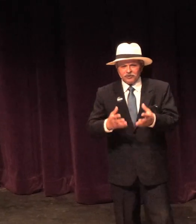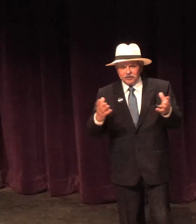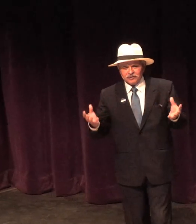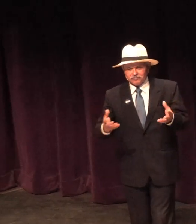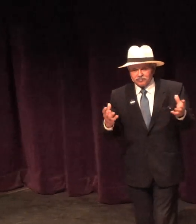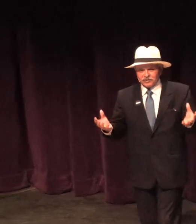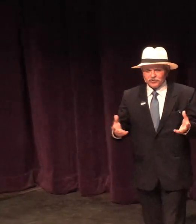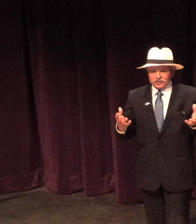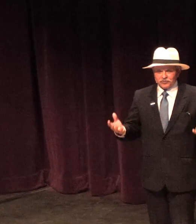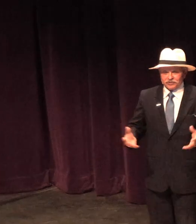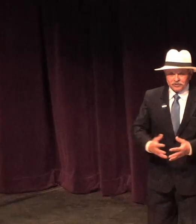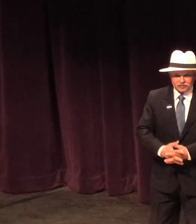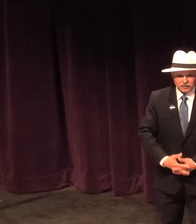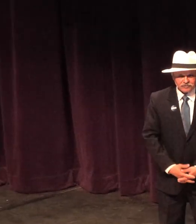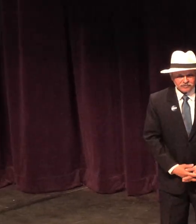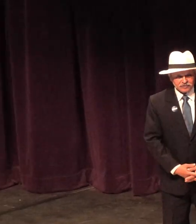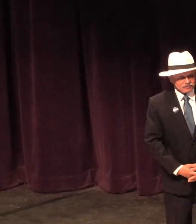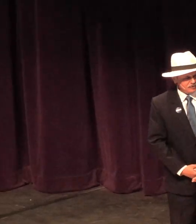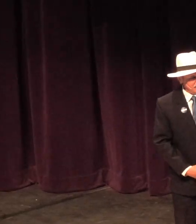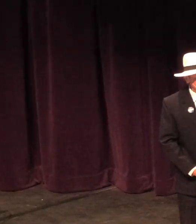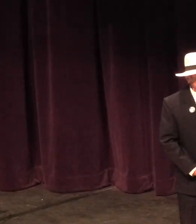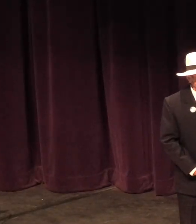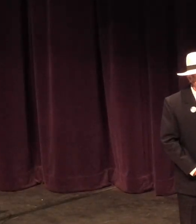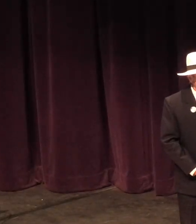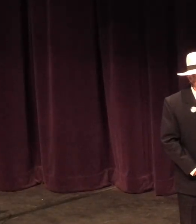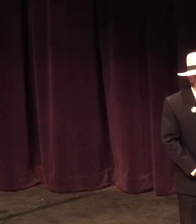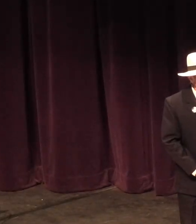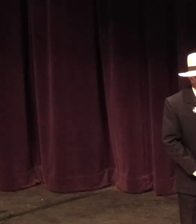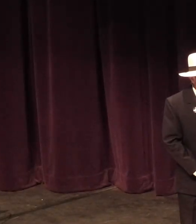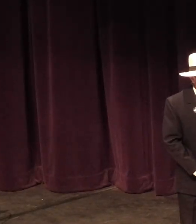things I was going to talk about but I want to talk in a bigger sense because this is not the forum to talk about all